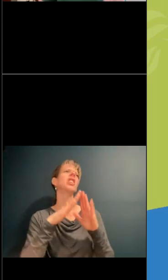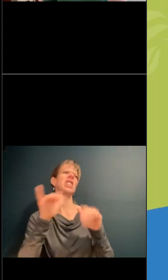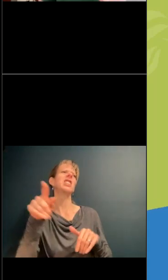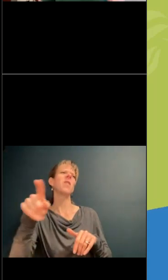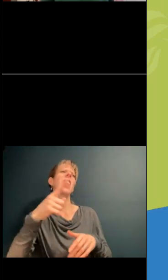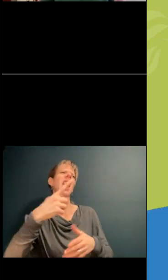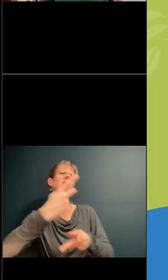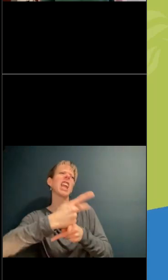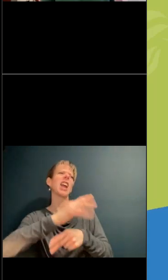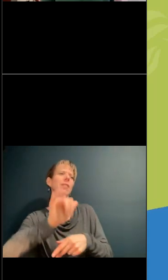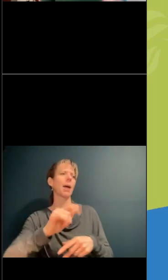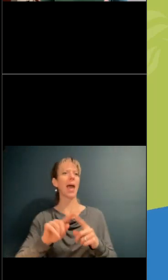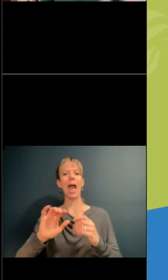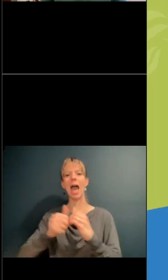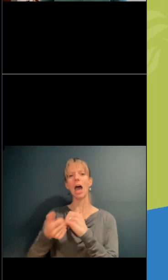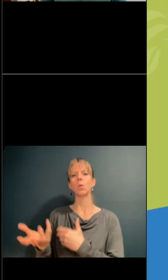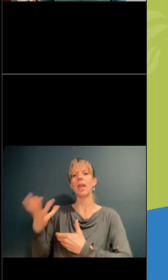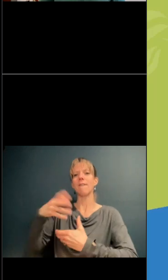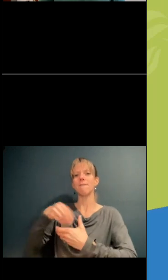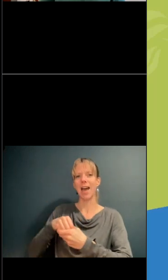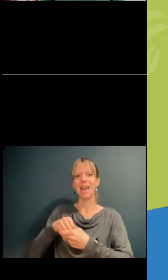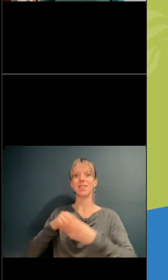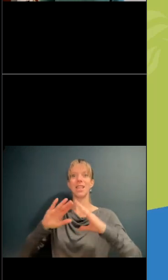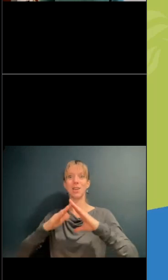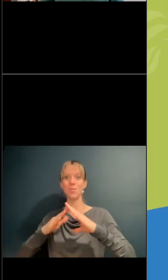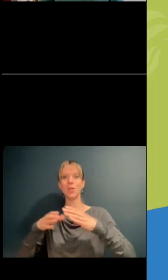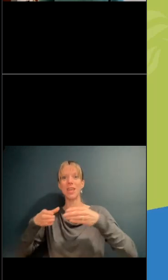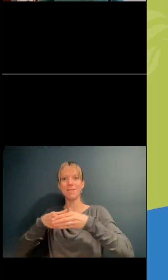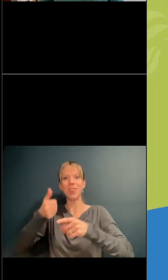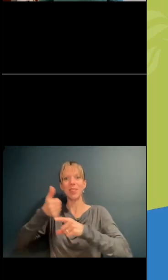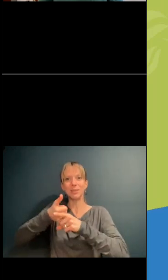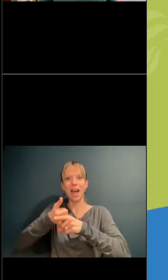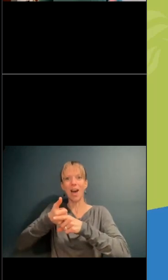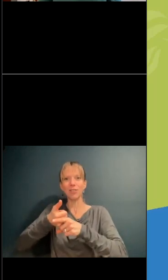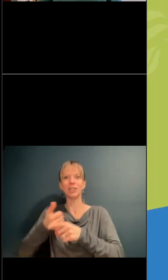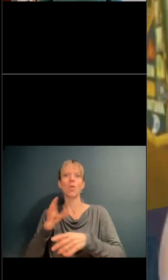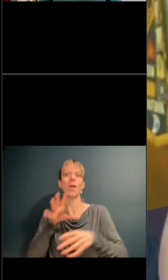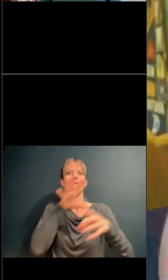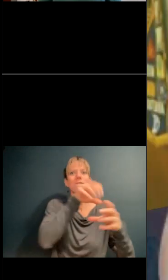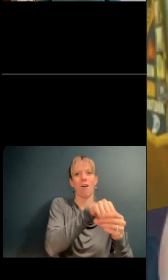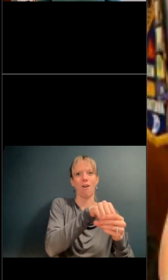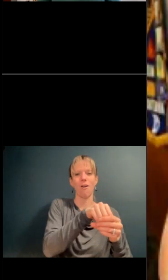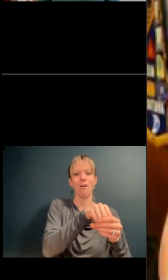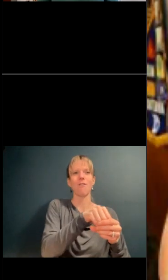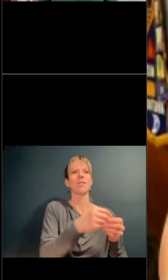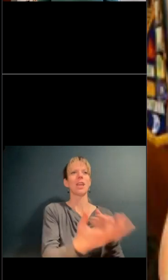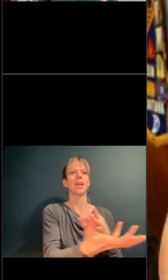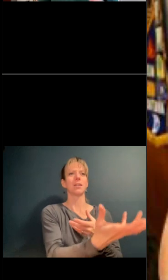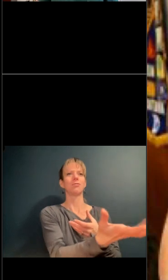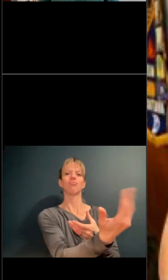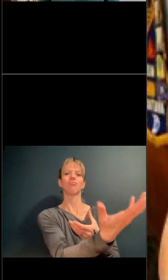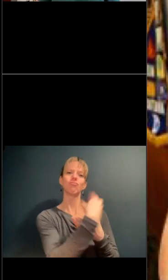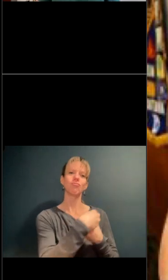But how do we invite communities to take care of that as well? There are other ways to think about this in your community as well.